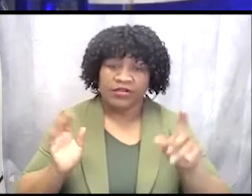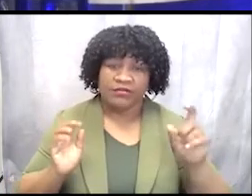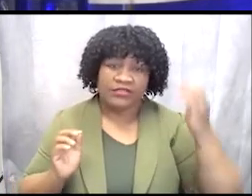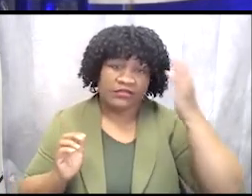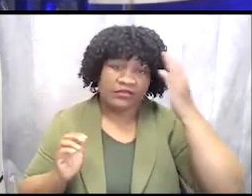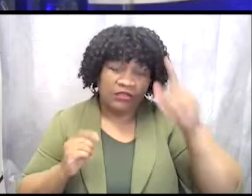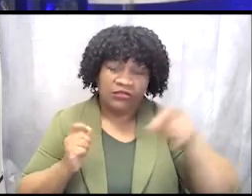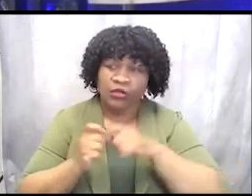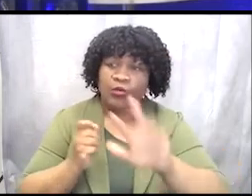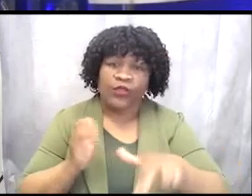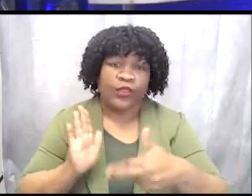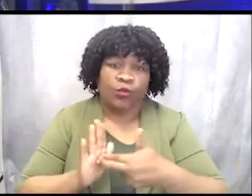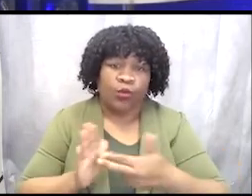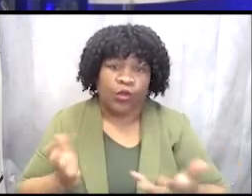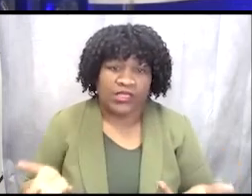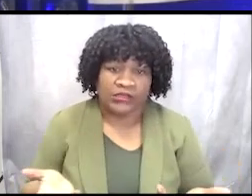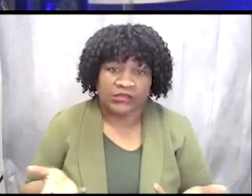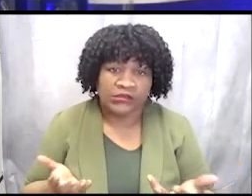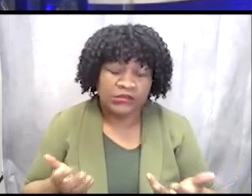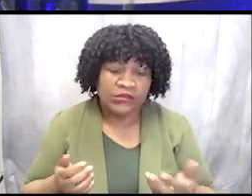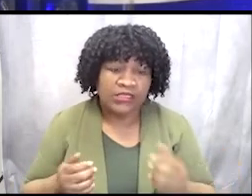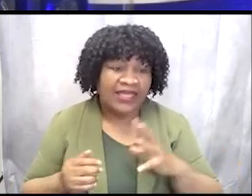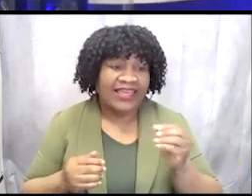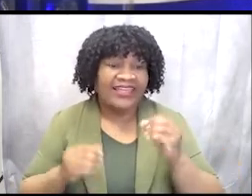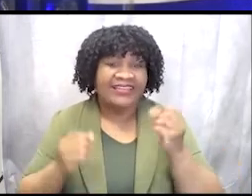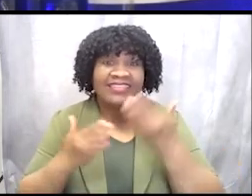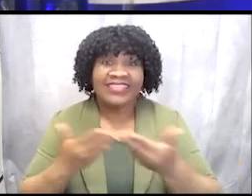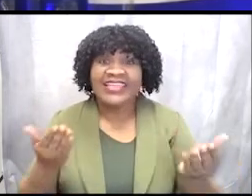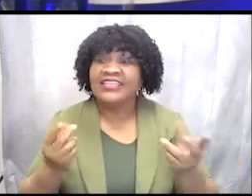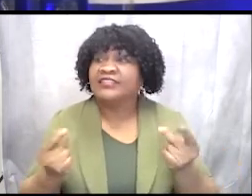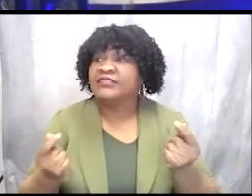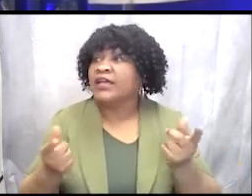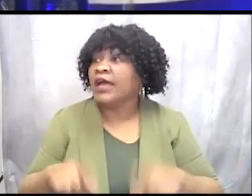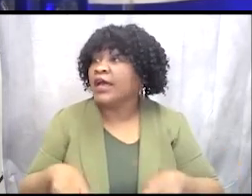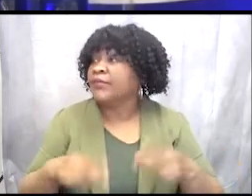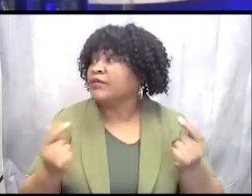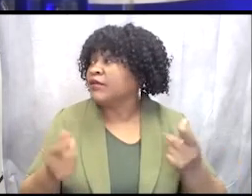what their role is, that things just don't happen to them.